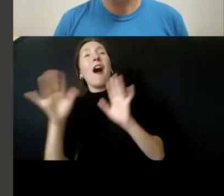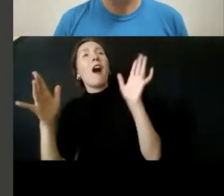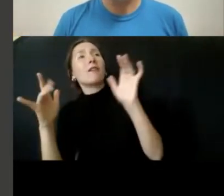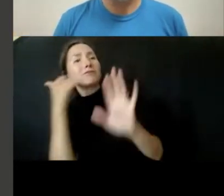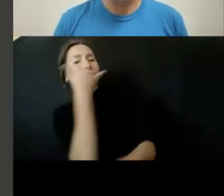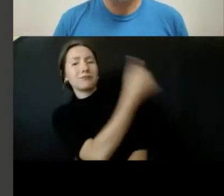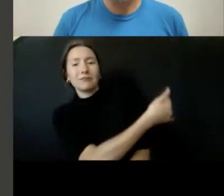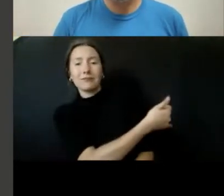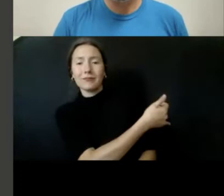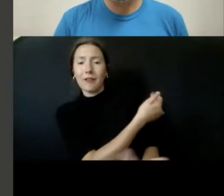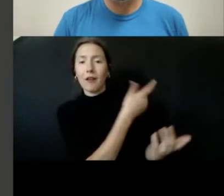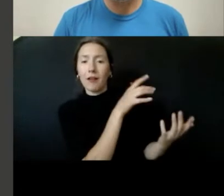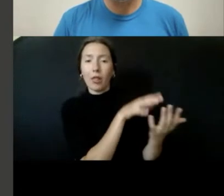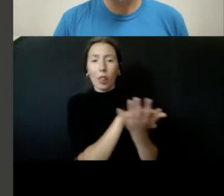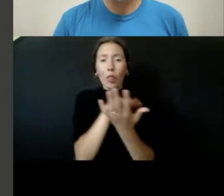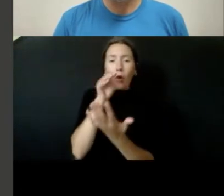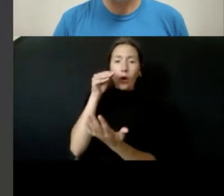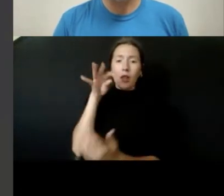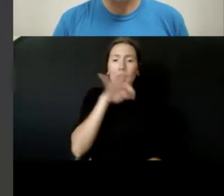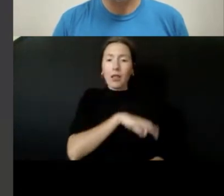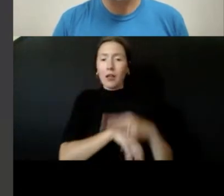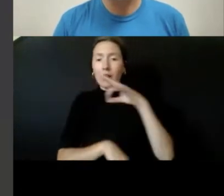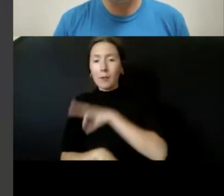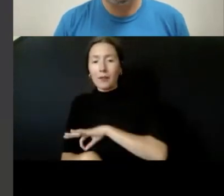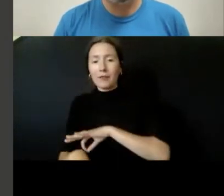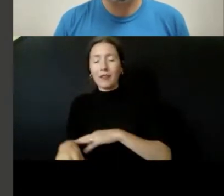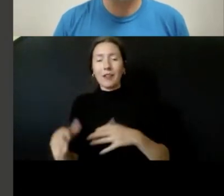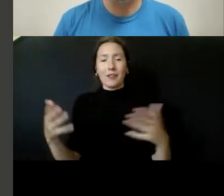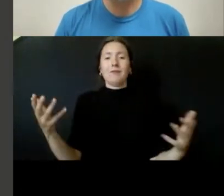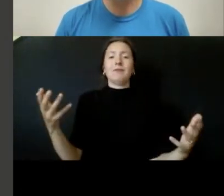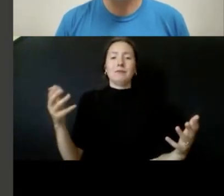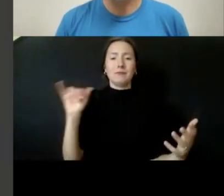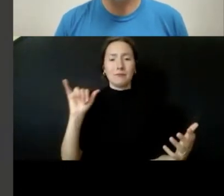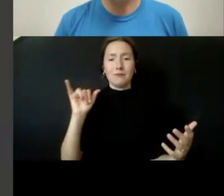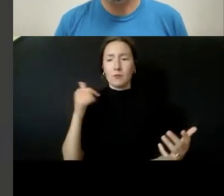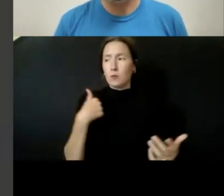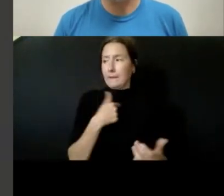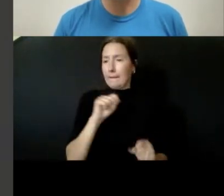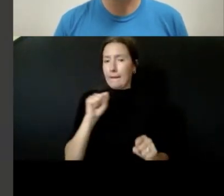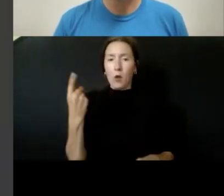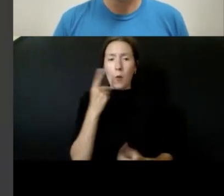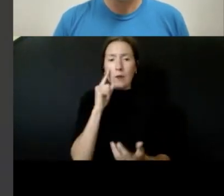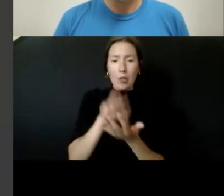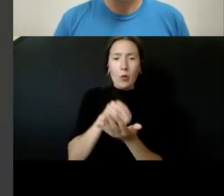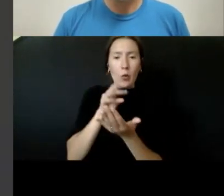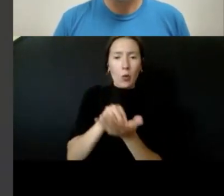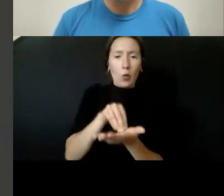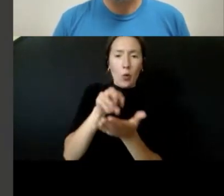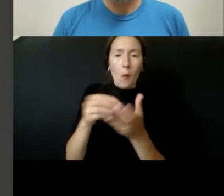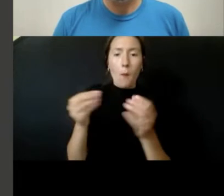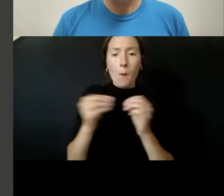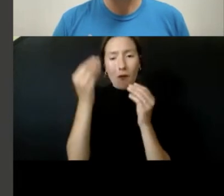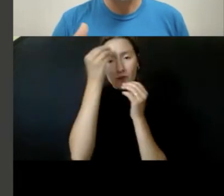about um when you're missing something and where you can improve and that doesn't mean